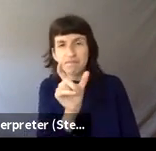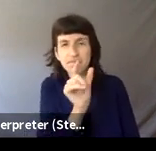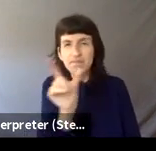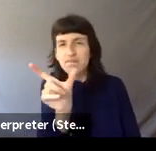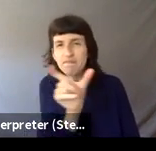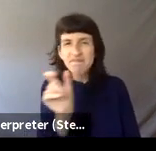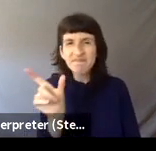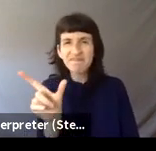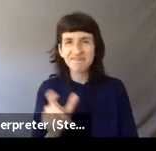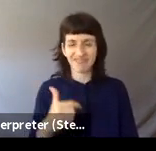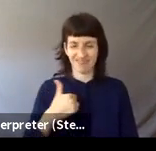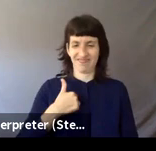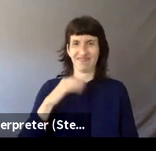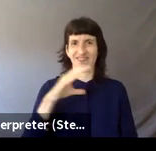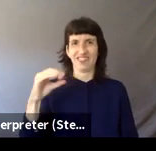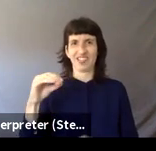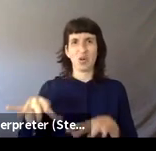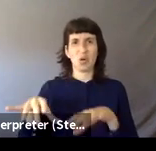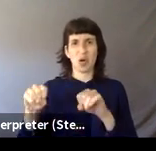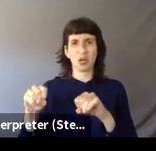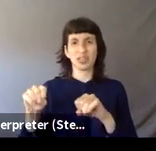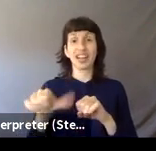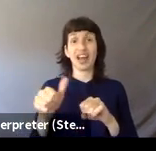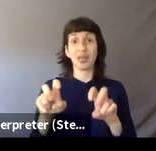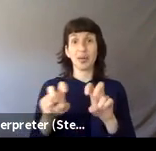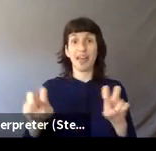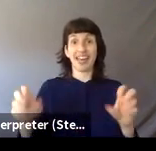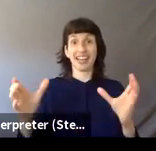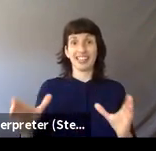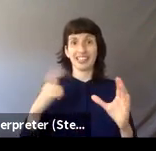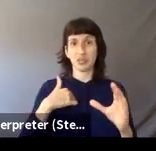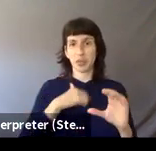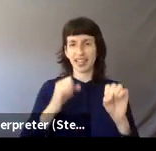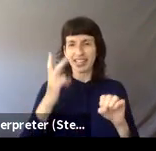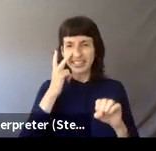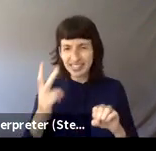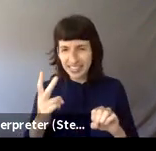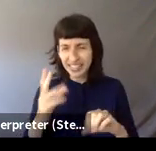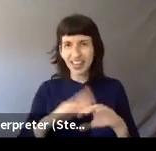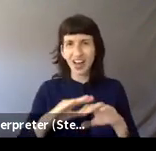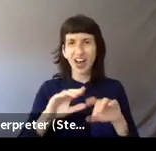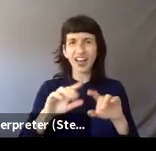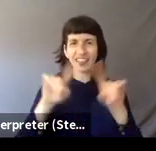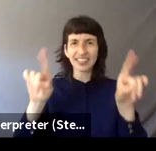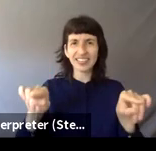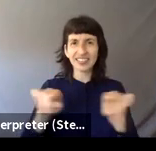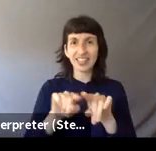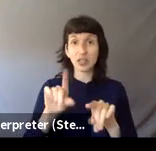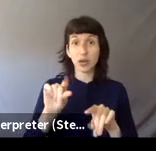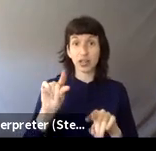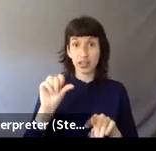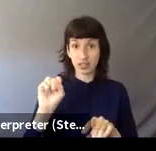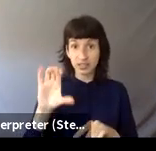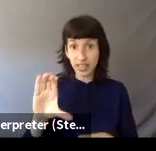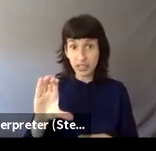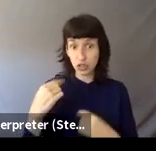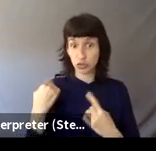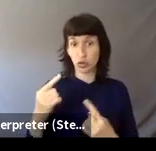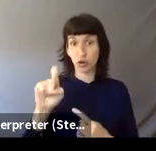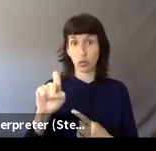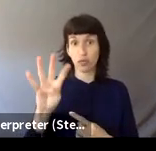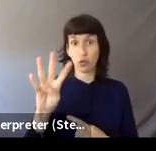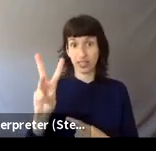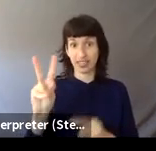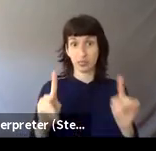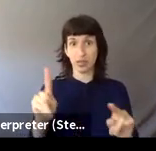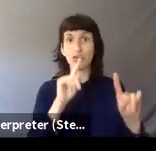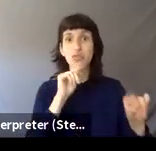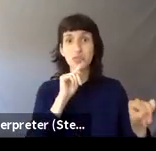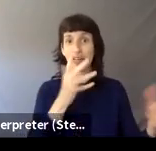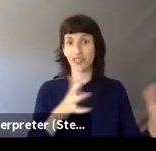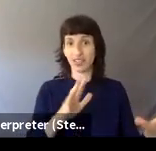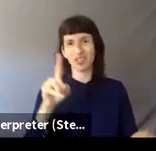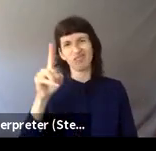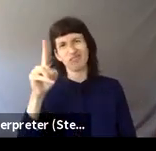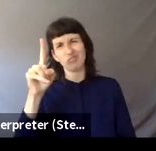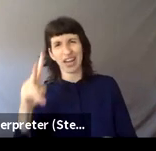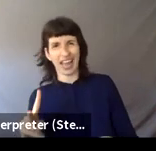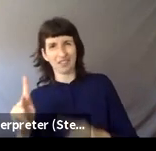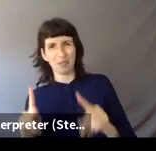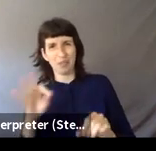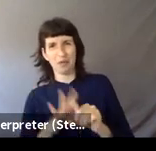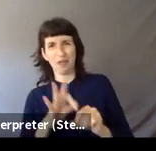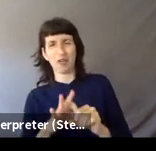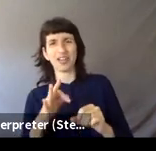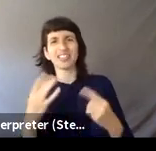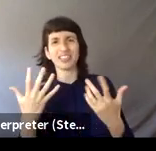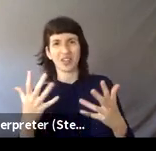So on your screen you should see that poll.